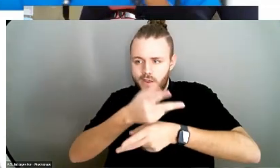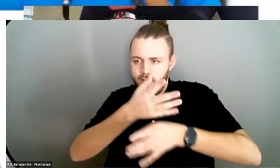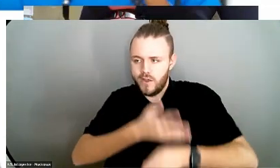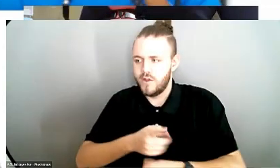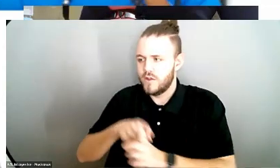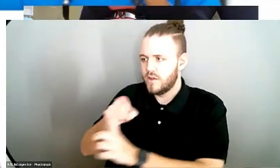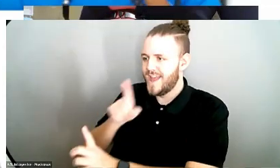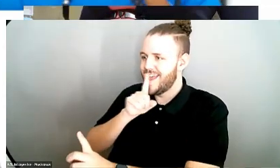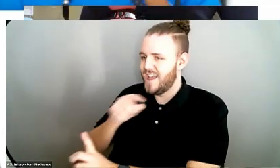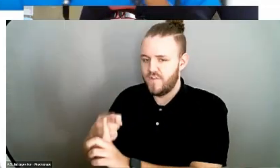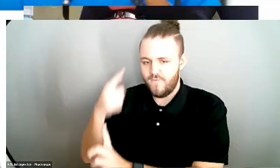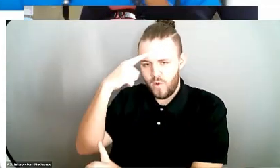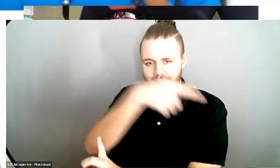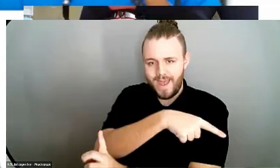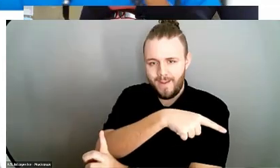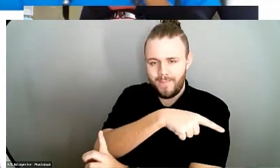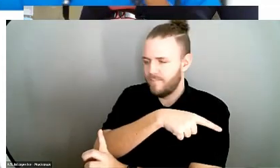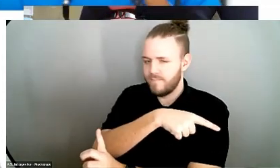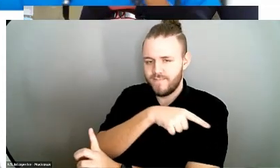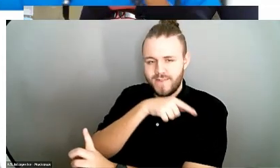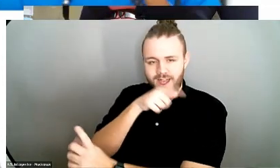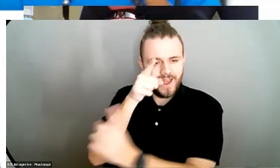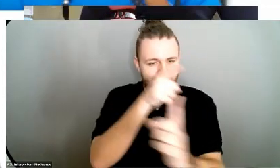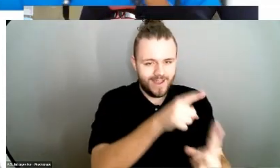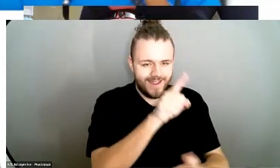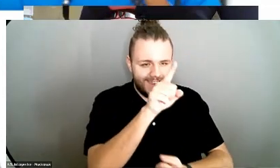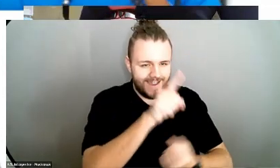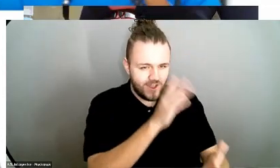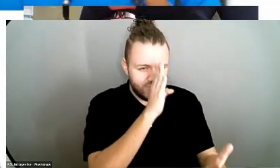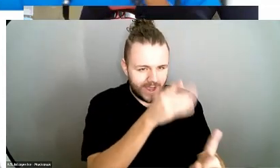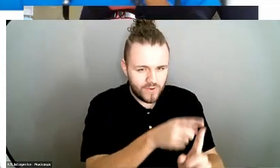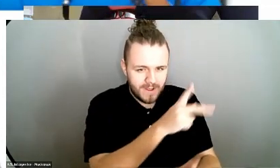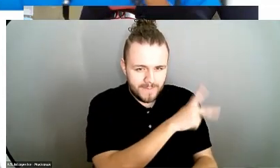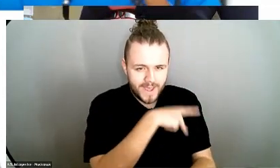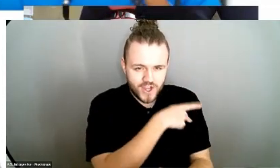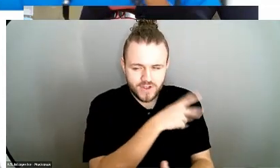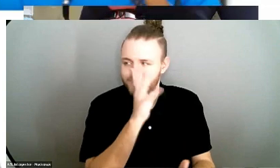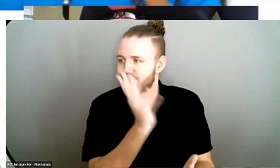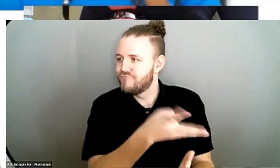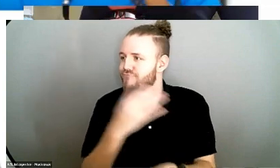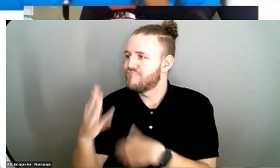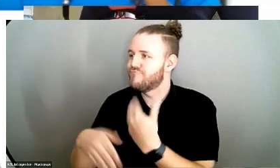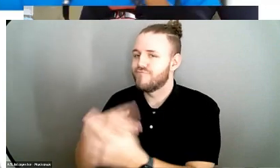instead of directly communicating with them. I've had other patients who